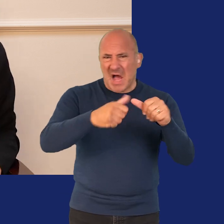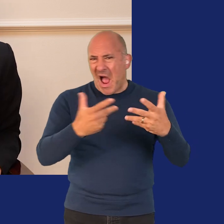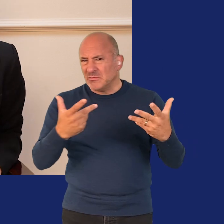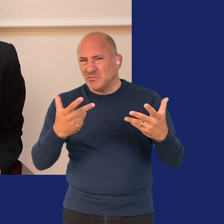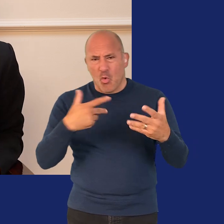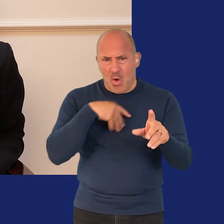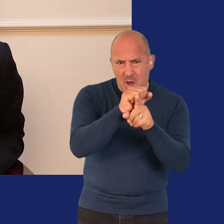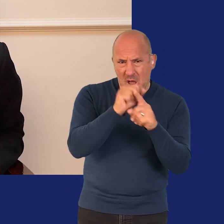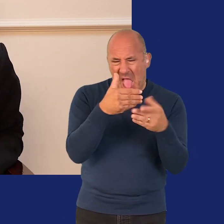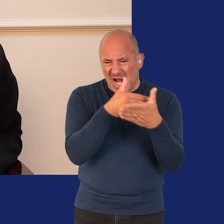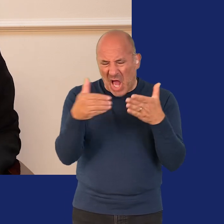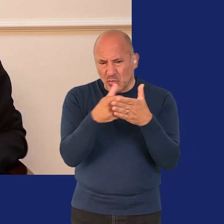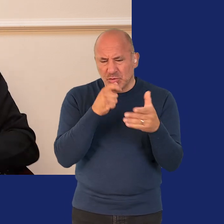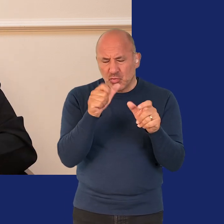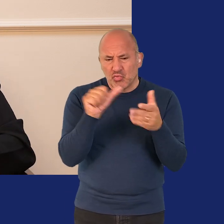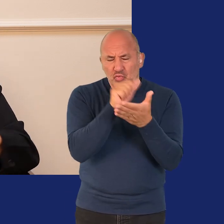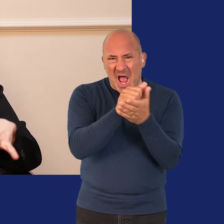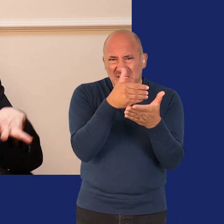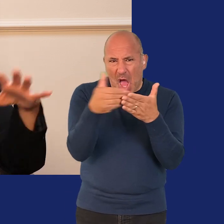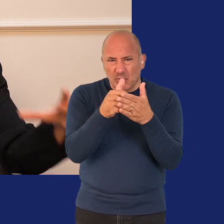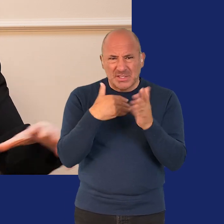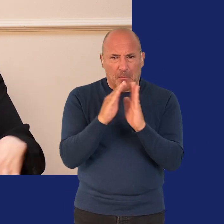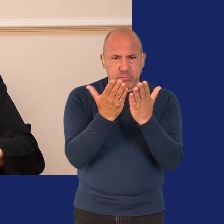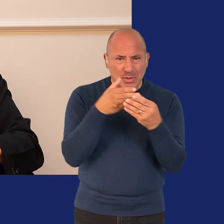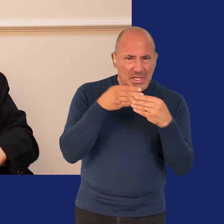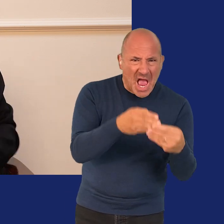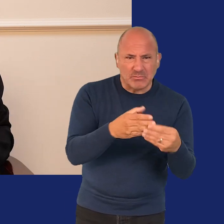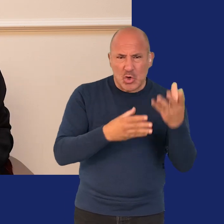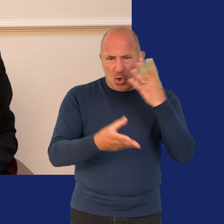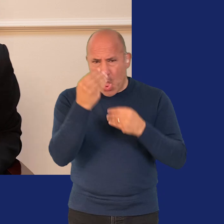identifying, you know, language in, in guidebooks and learning and you